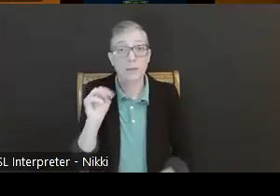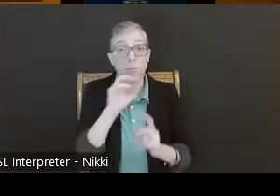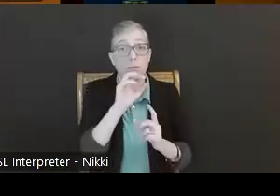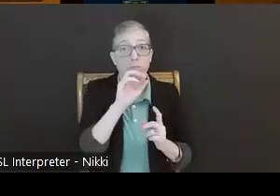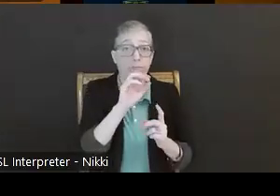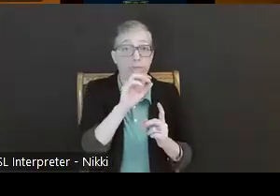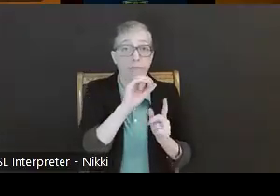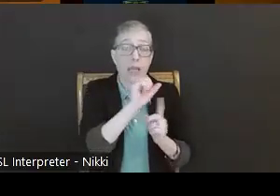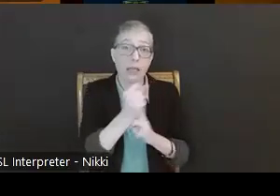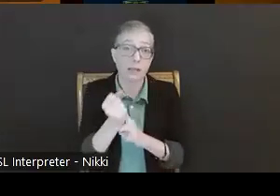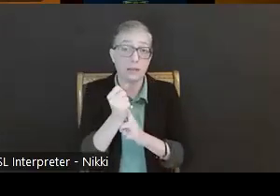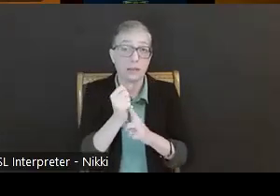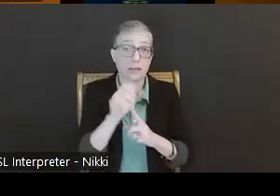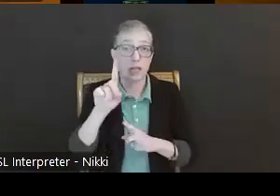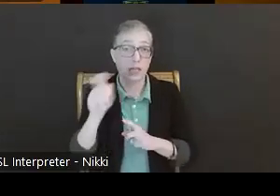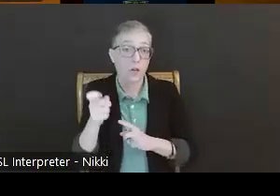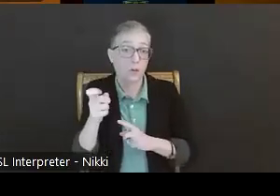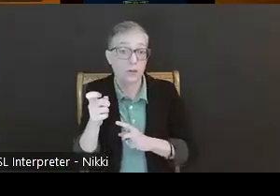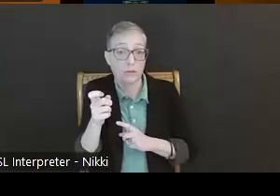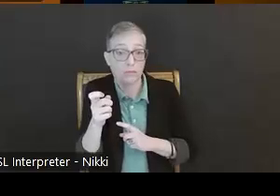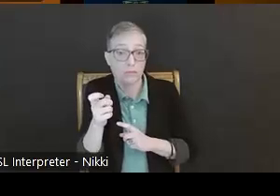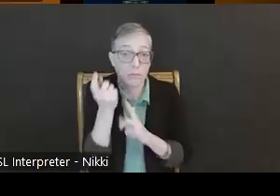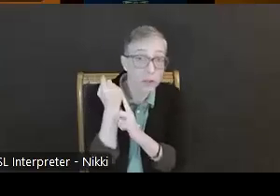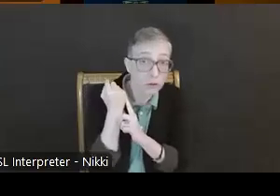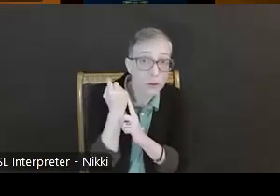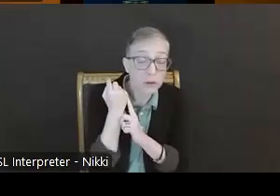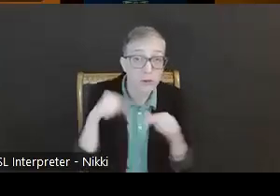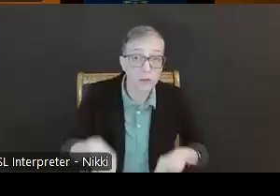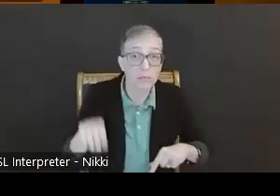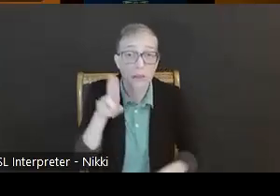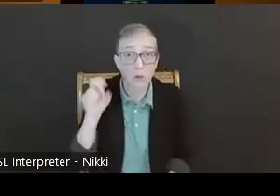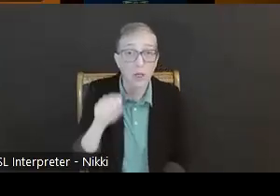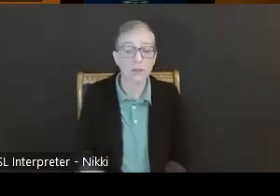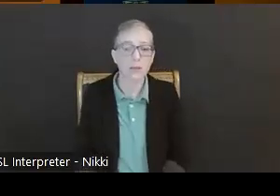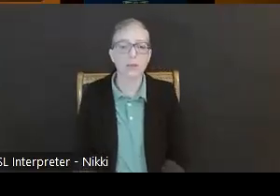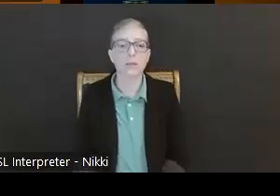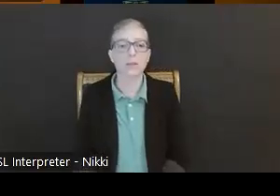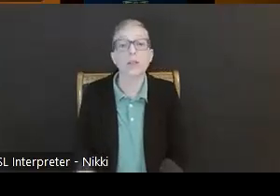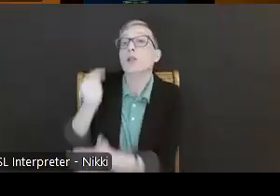that our survival rates are improving and the treatments are becoming phenomenal to support